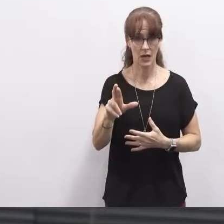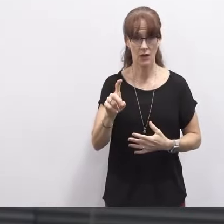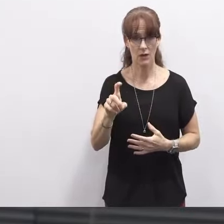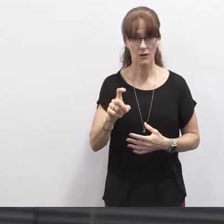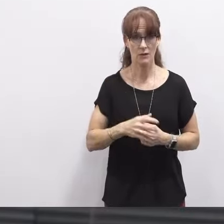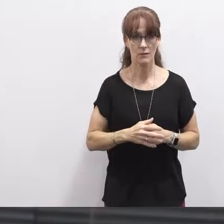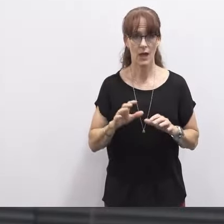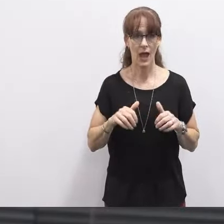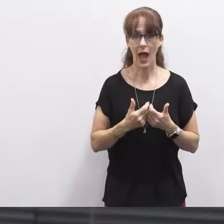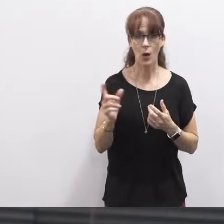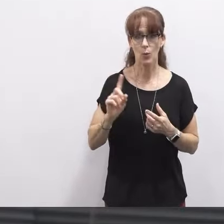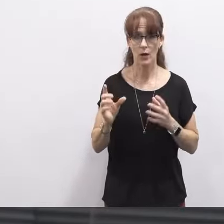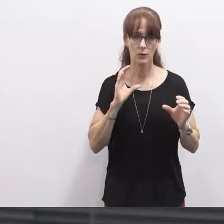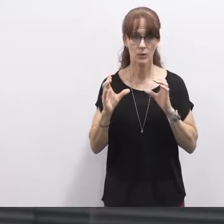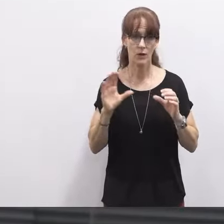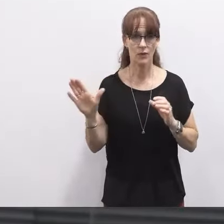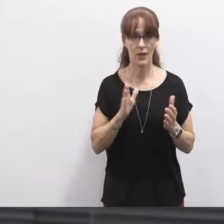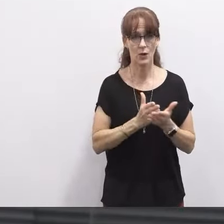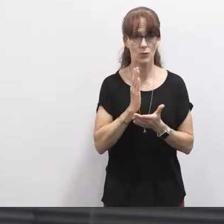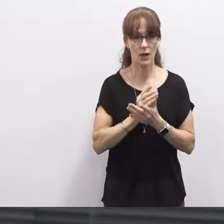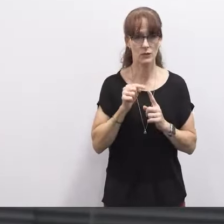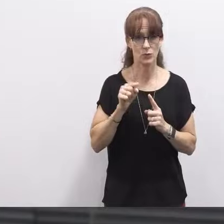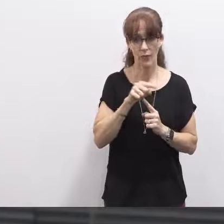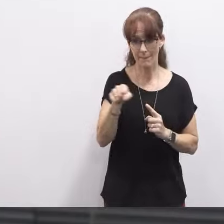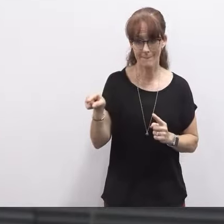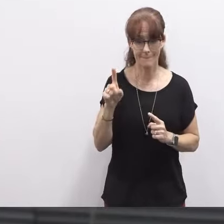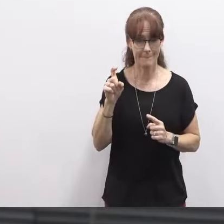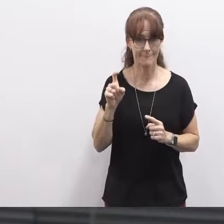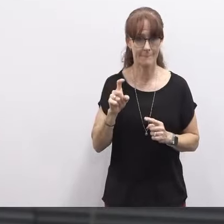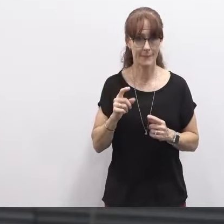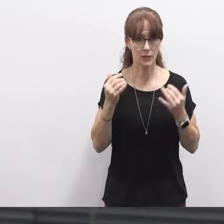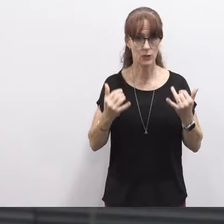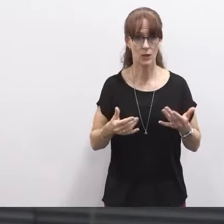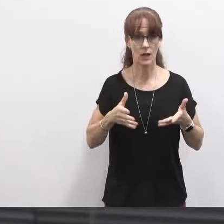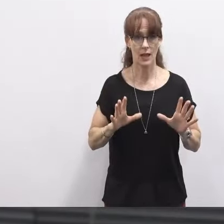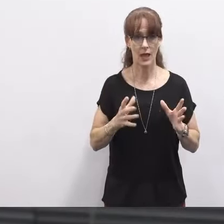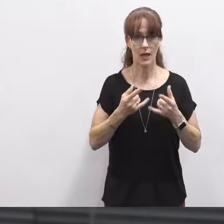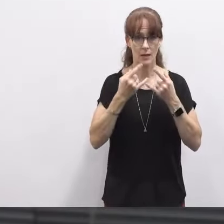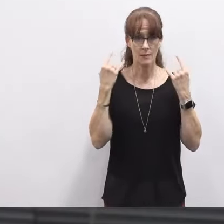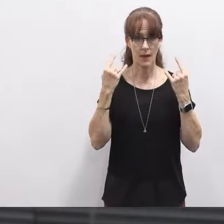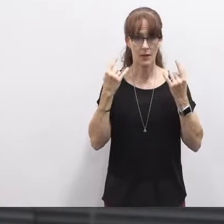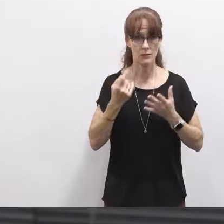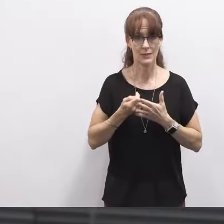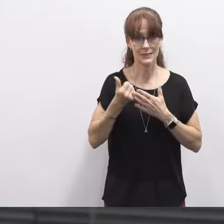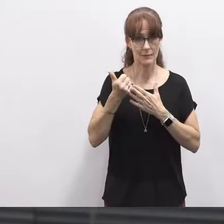How and where do you communicate their rights to them? Are you currently allowing mask exemptions?